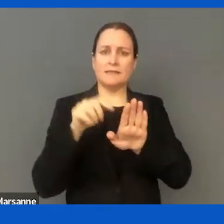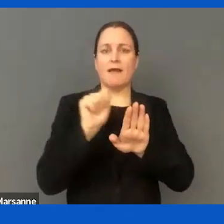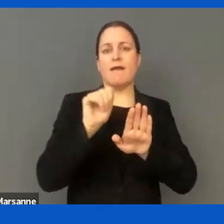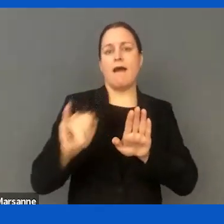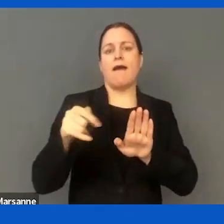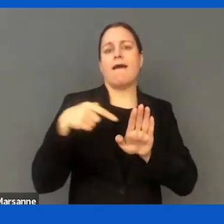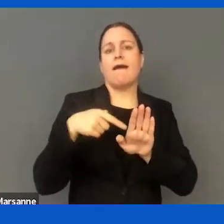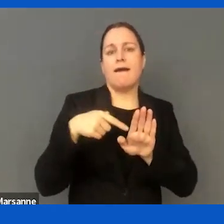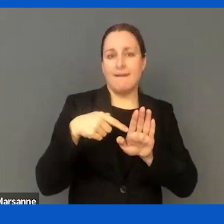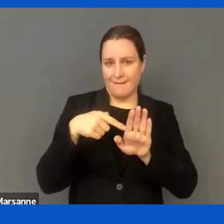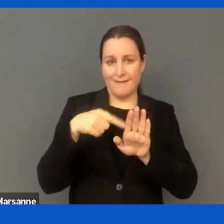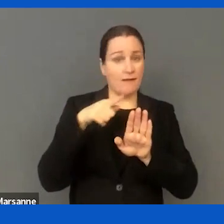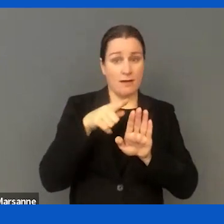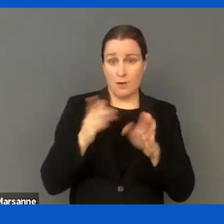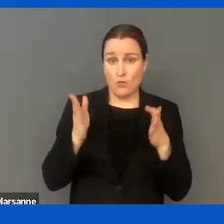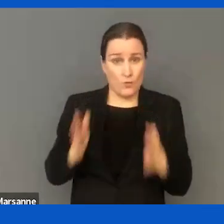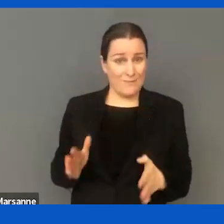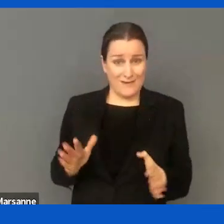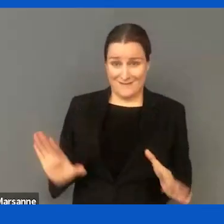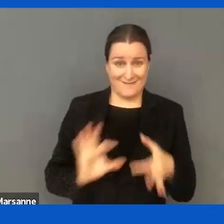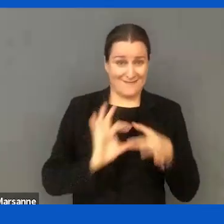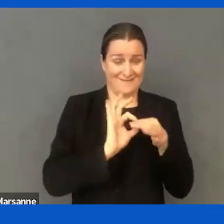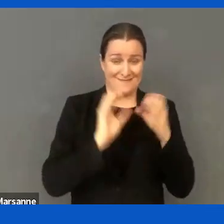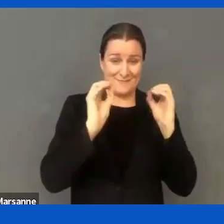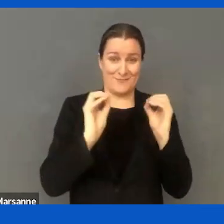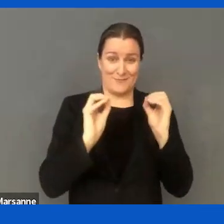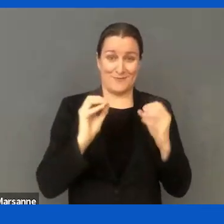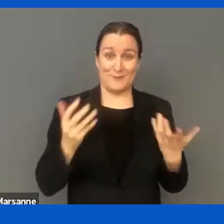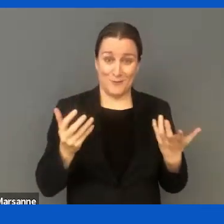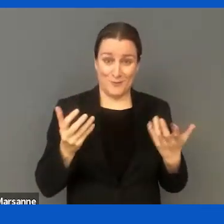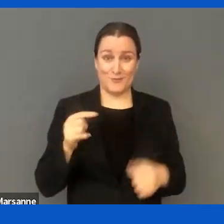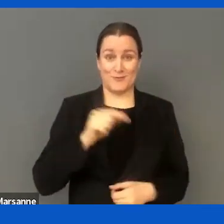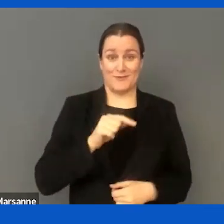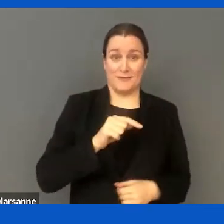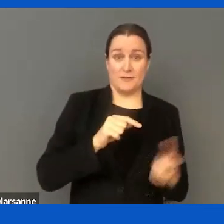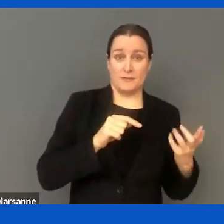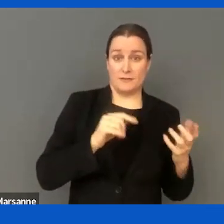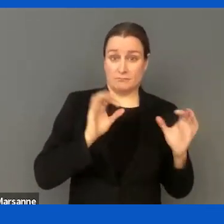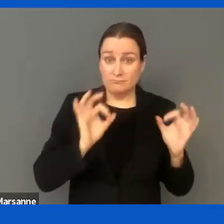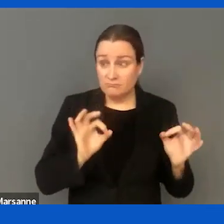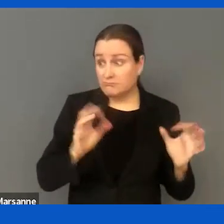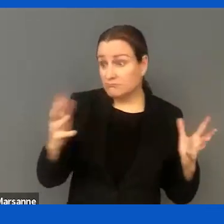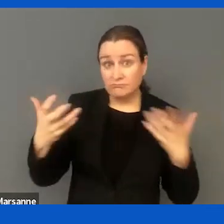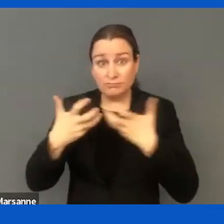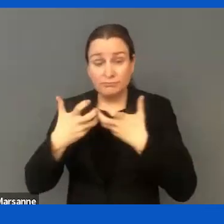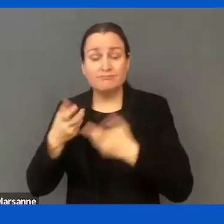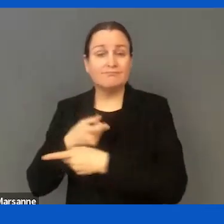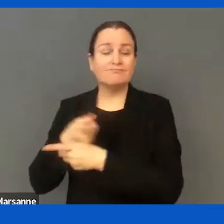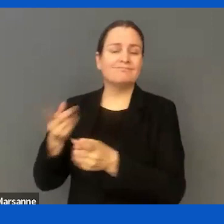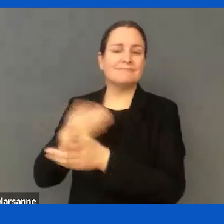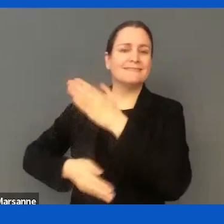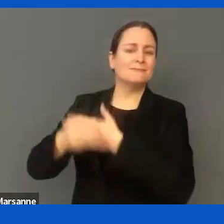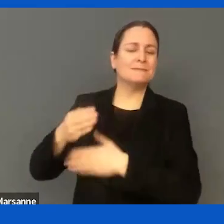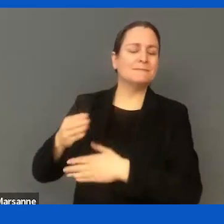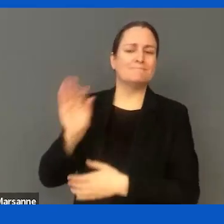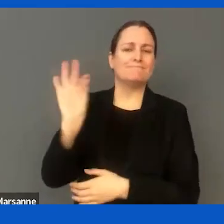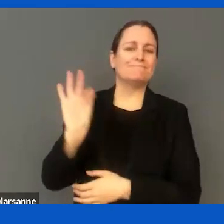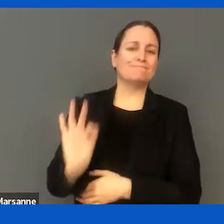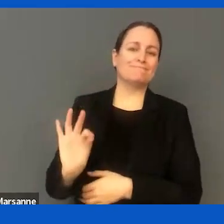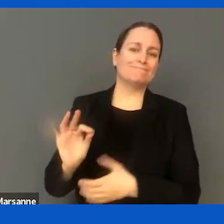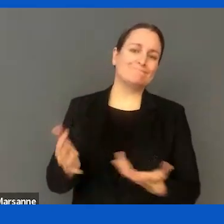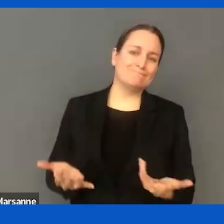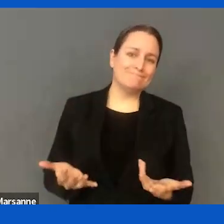If technology is changed in a way it is integrated inside authoring tools or checkers so humans can